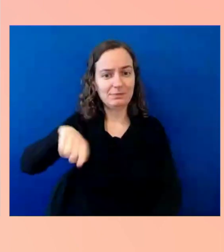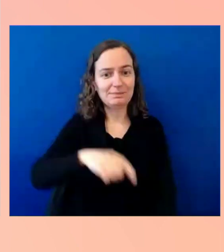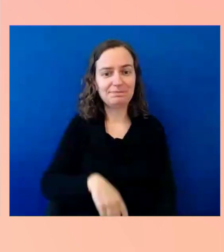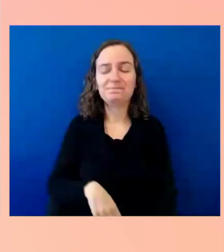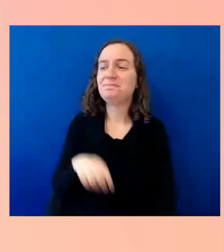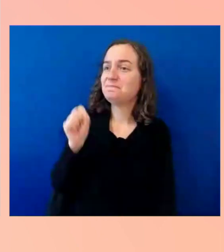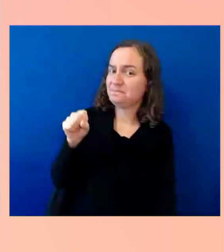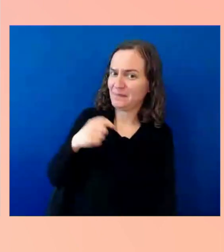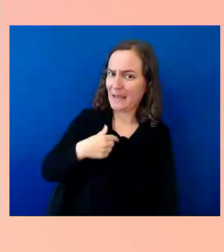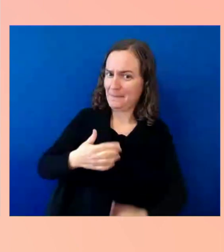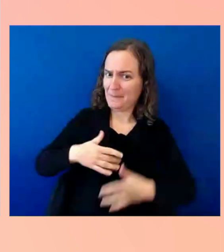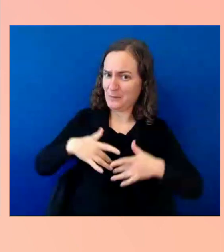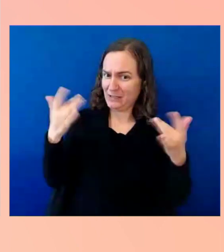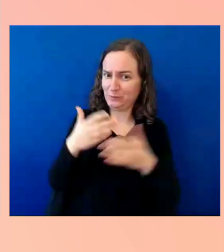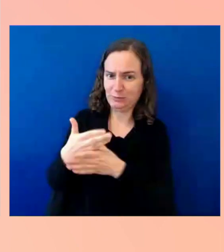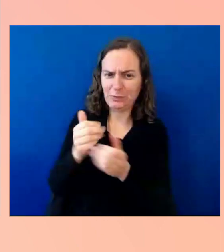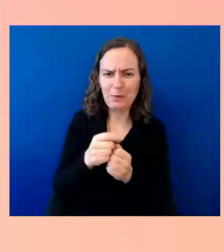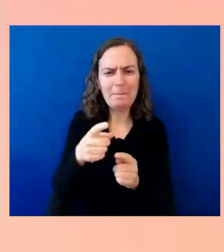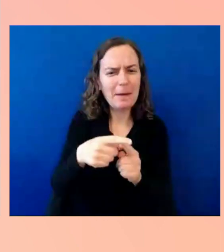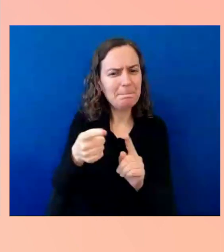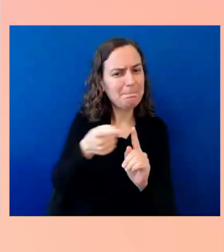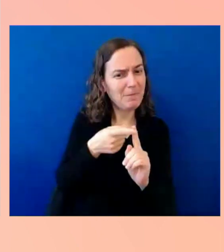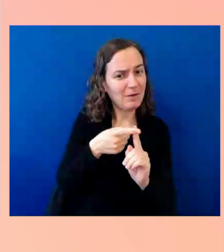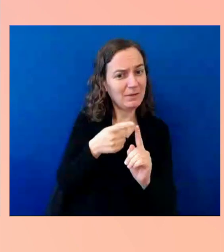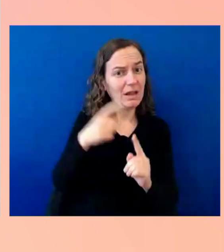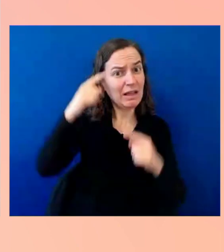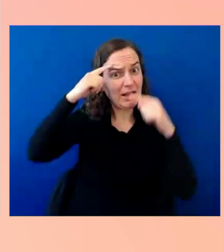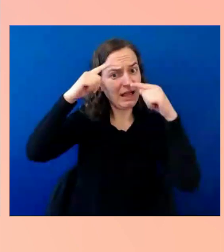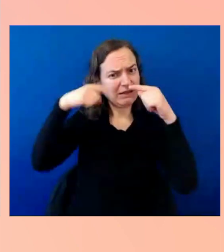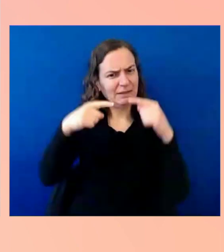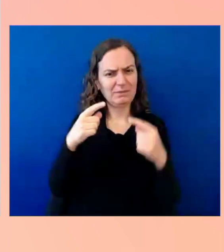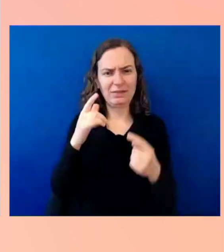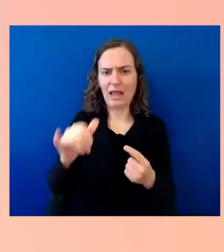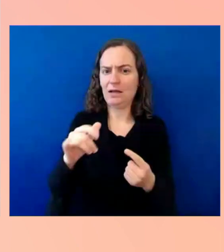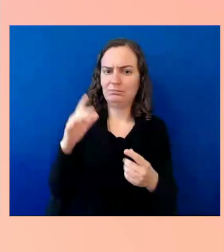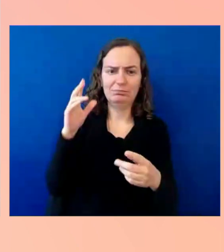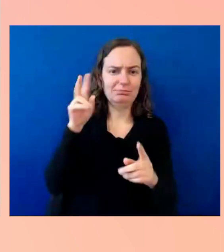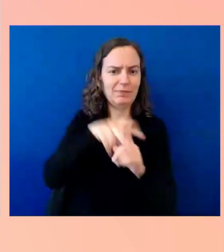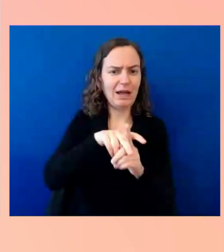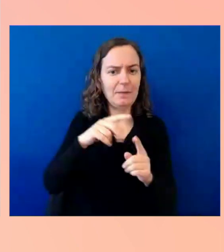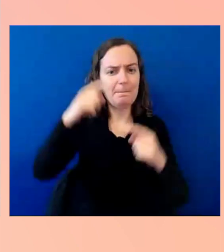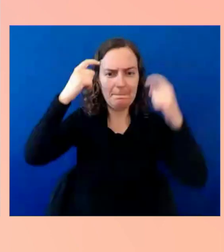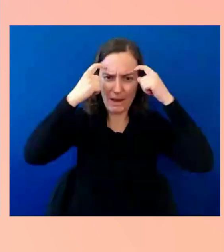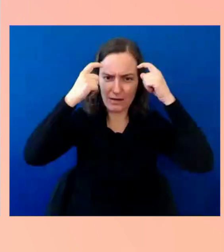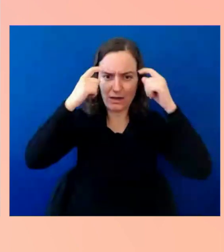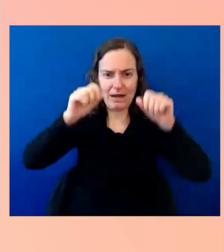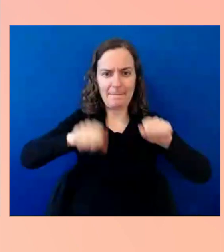which is a range of mental processes that acquire, store, manipulate, and retrieve information.